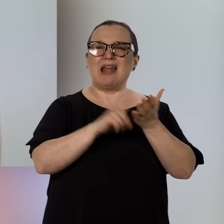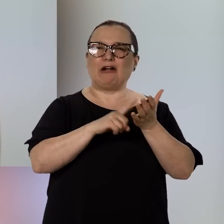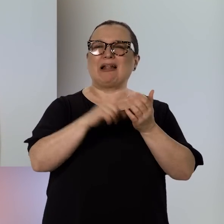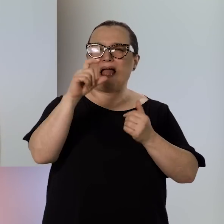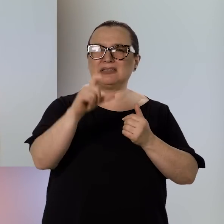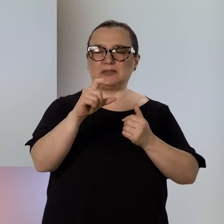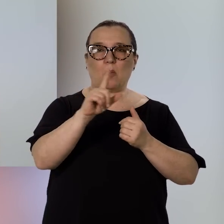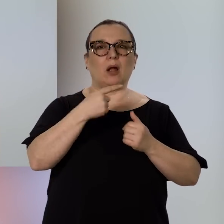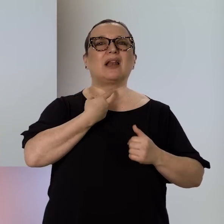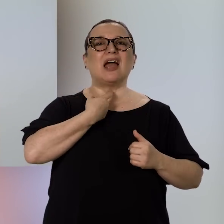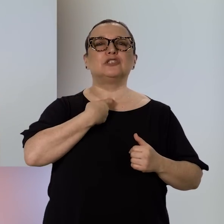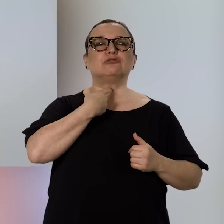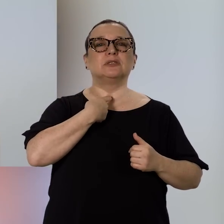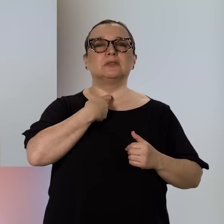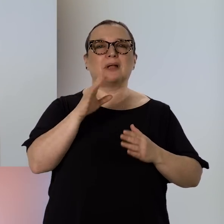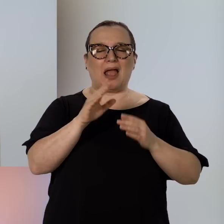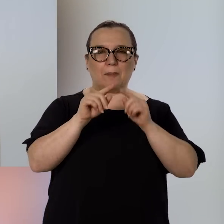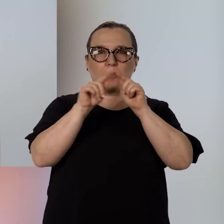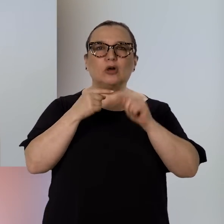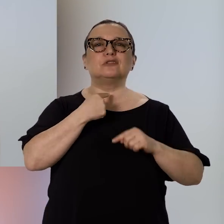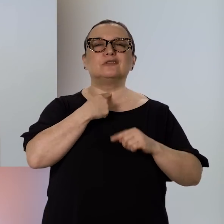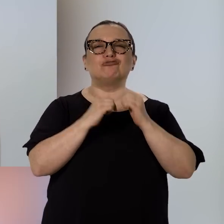An example of head and neck cancer is laryngeal cancer.